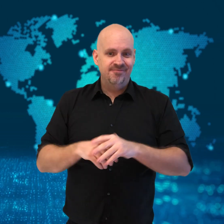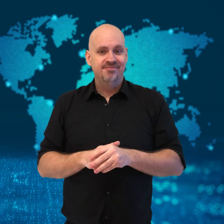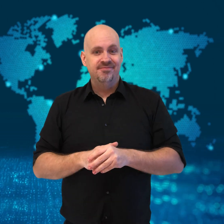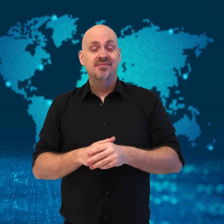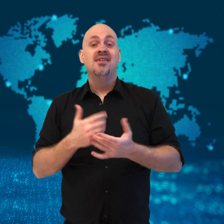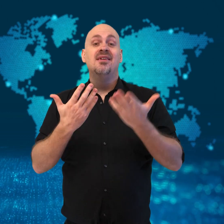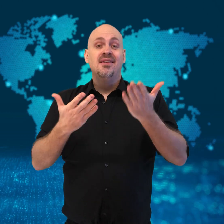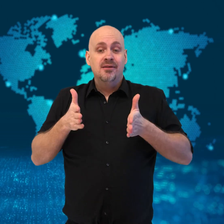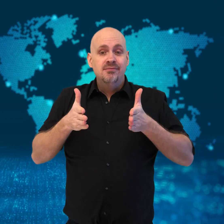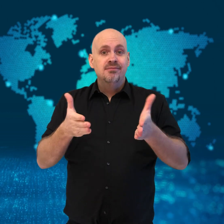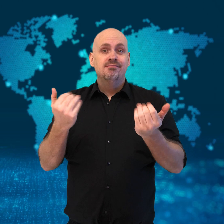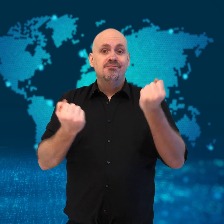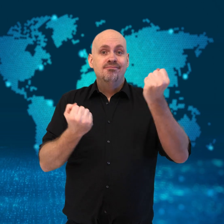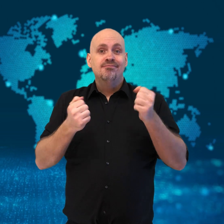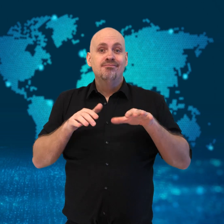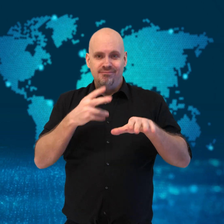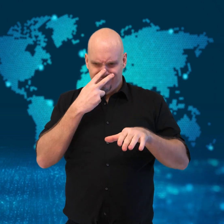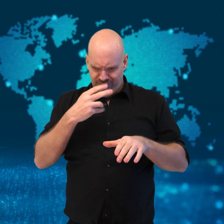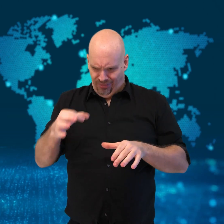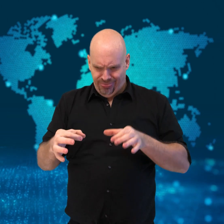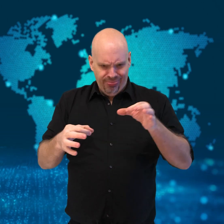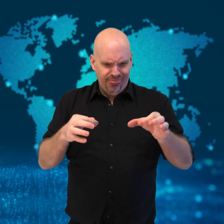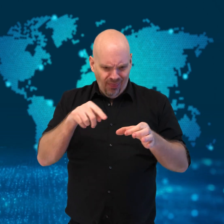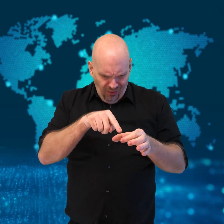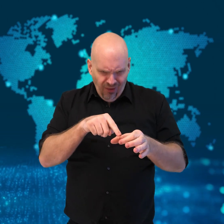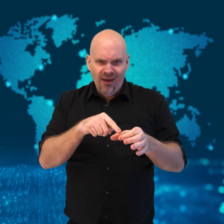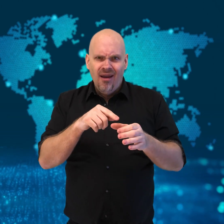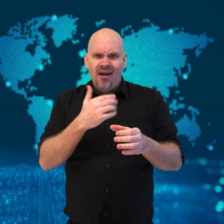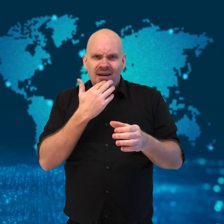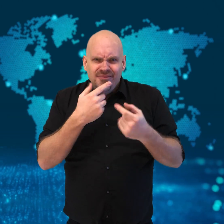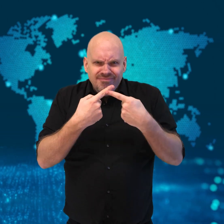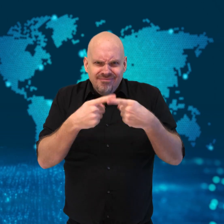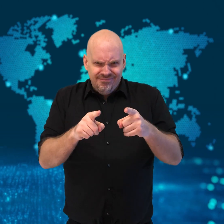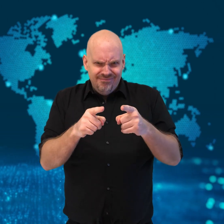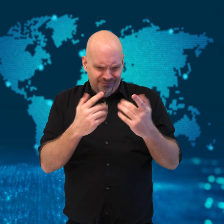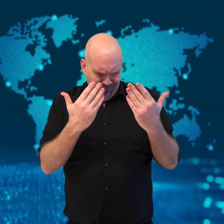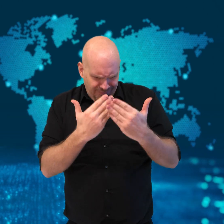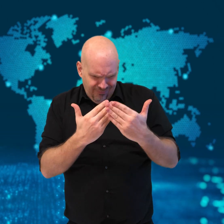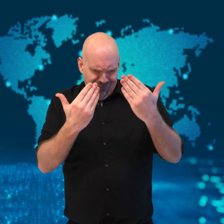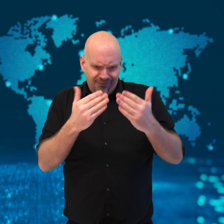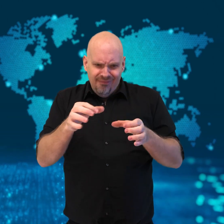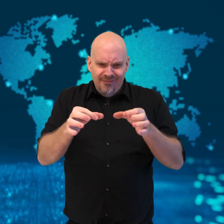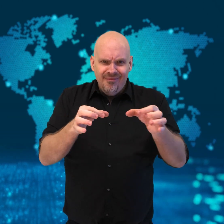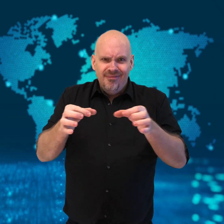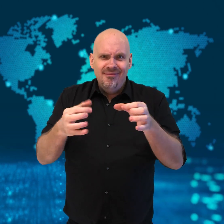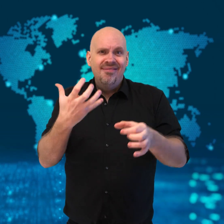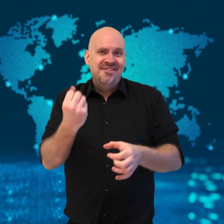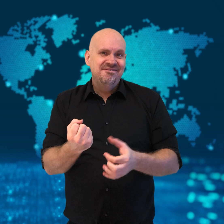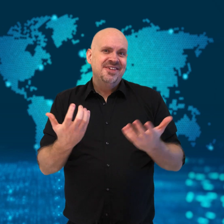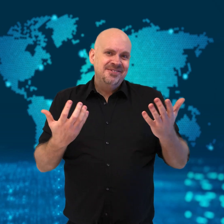Sometimes puddles on the roads are purple-colored.